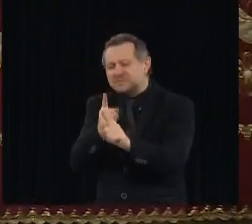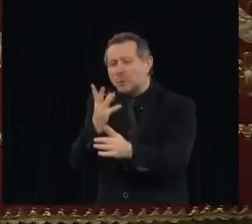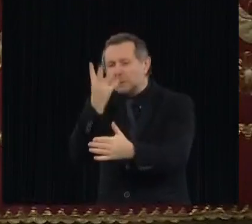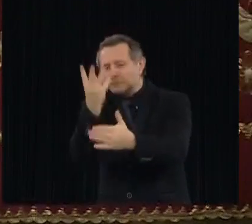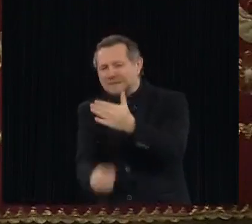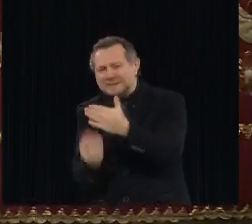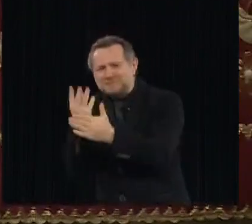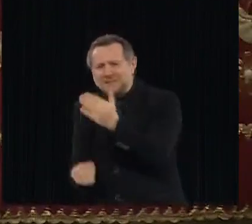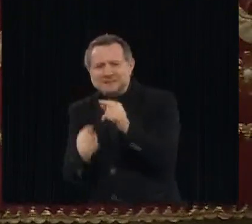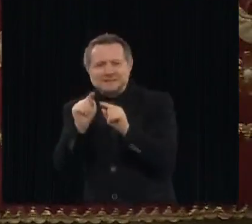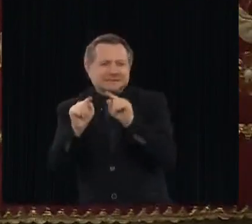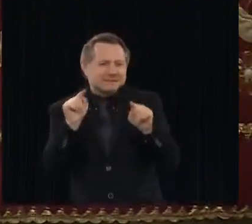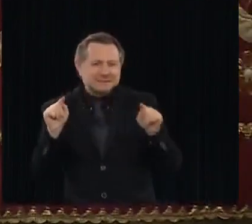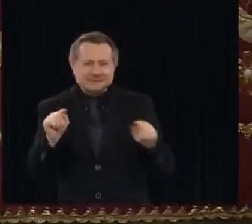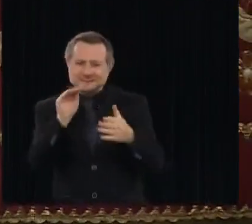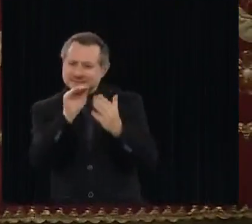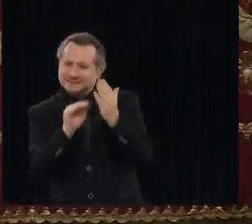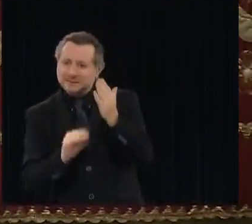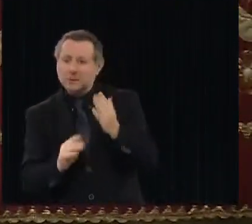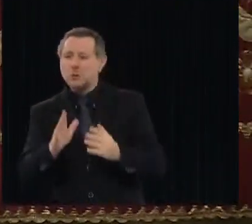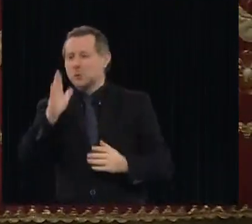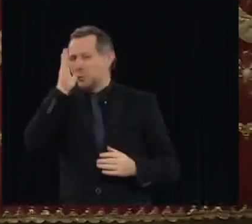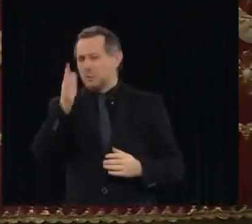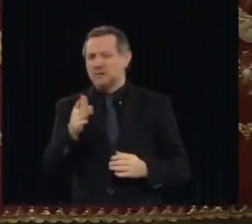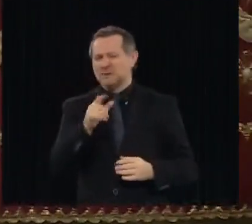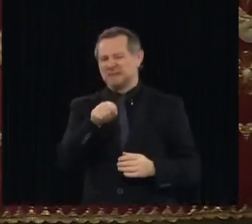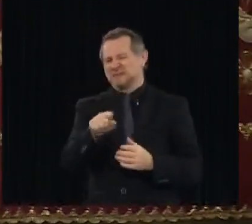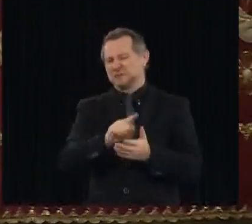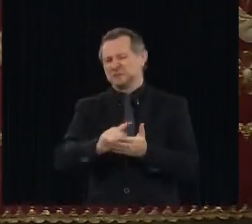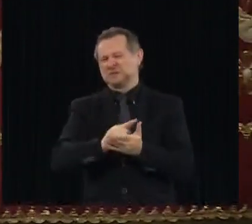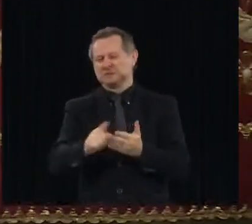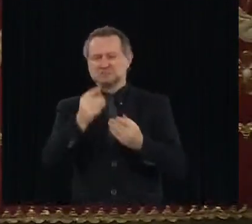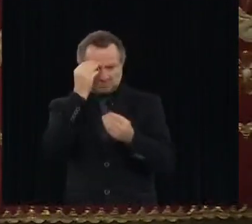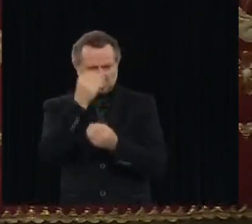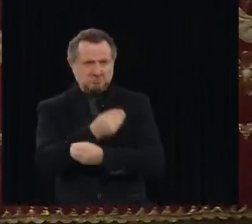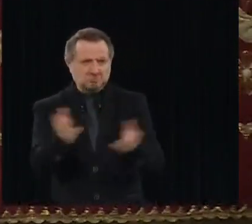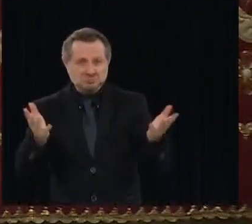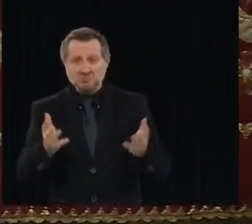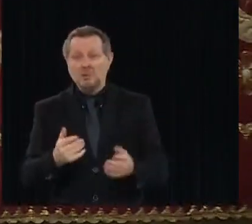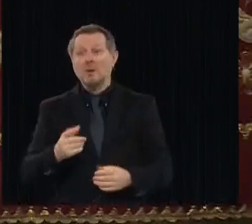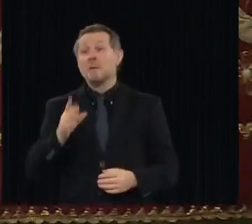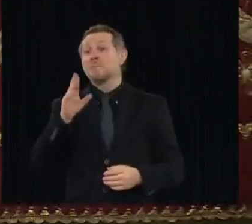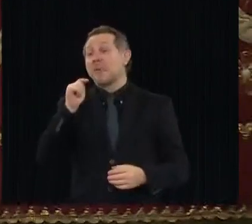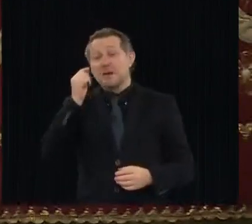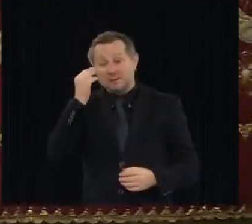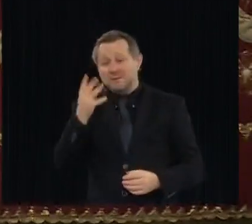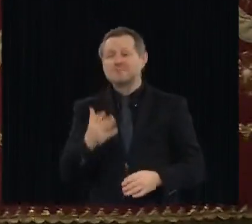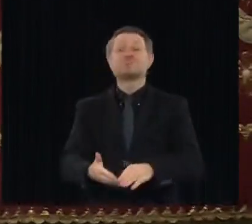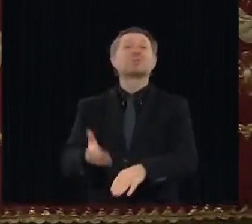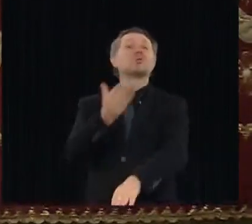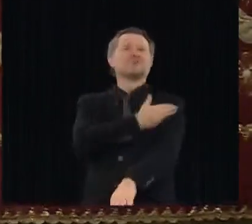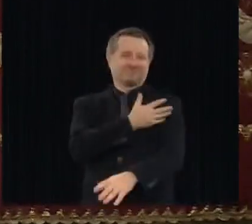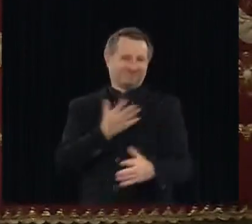WORKS ARE TRYING TO UPDATE THE WEBSITE TO TELL YOU SPECIFICALLY WHAT IT IS THAT'S HOLDING YOU BACK IN THAT PENDING STATUS AND